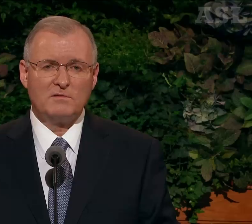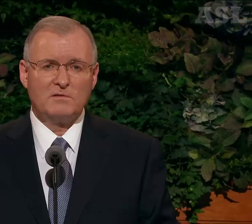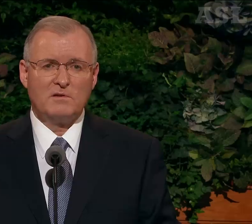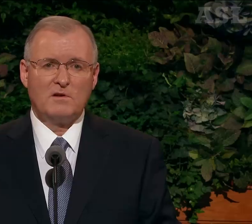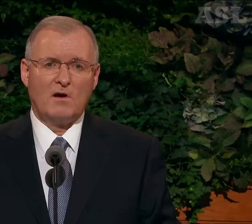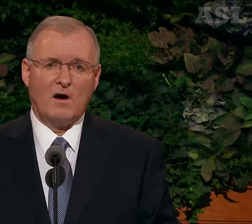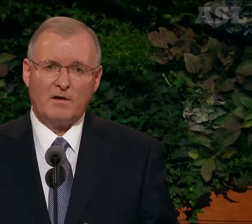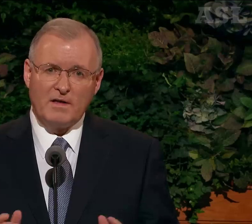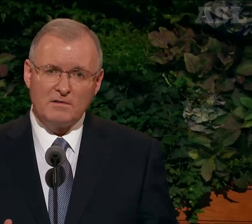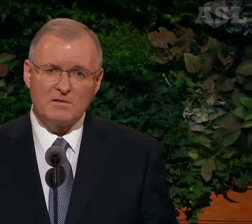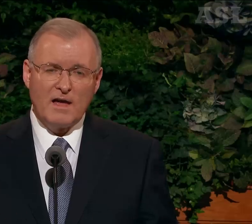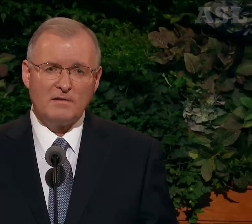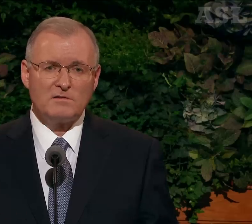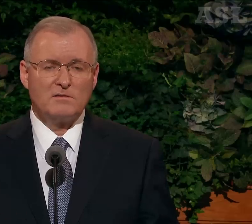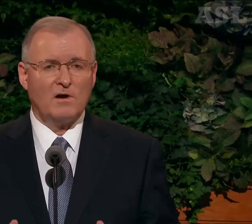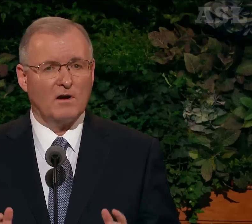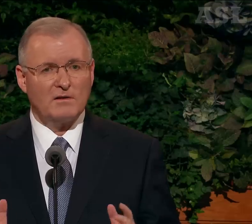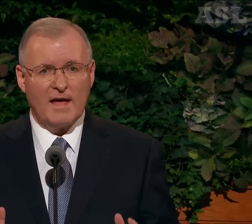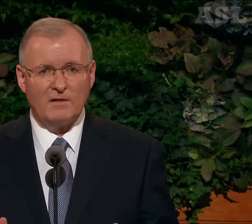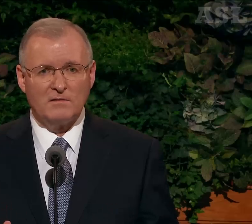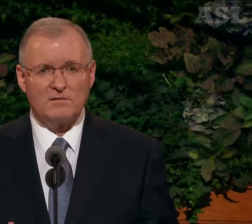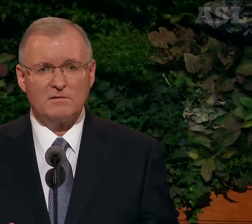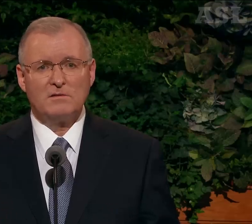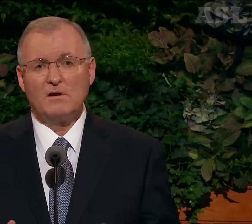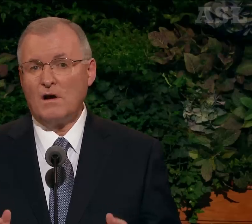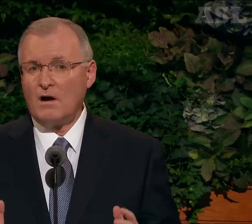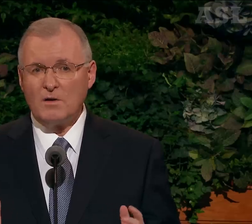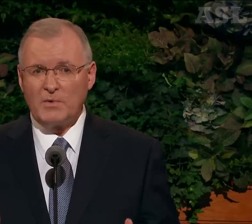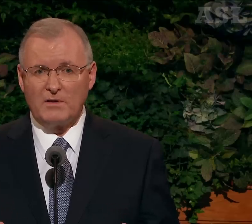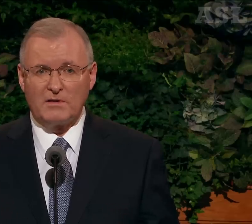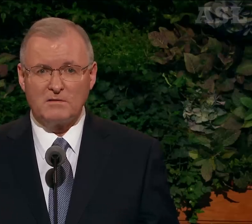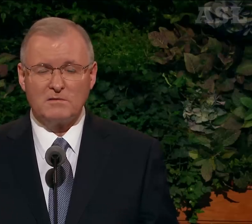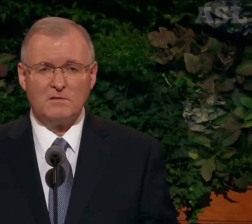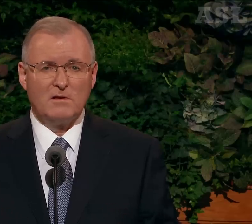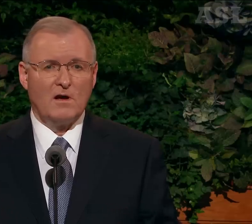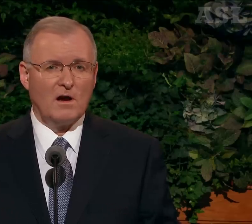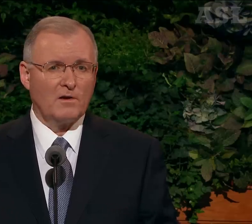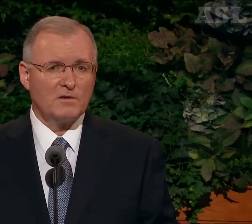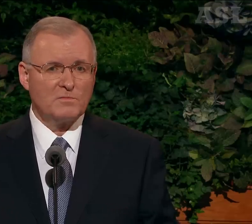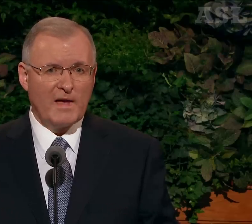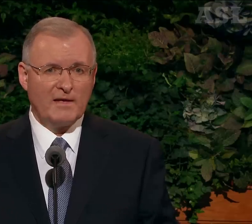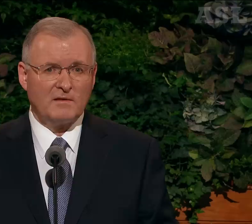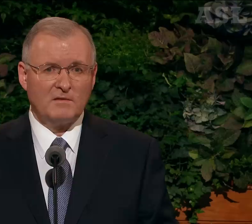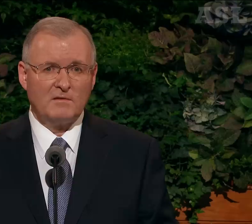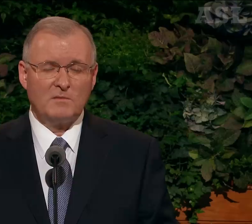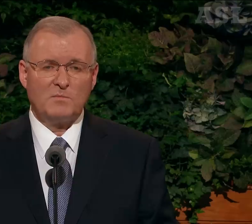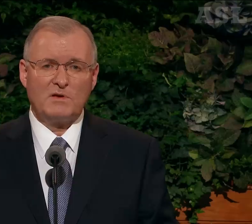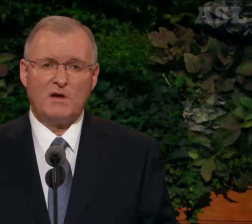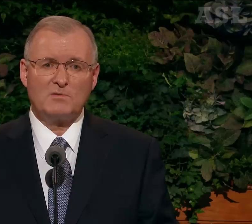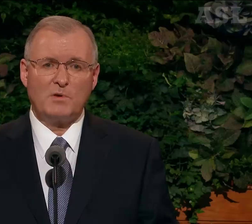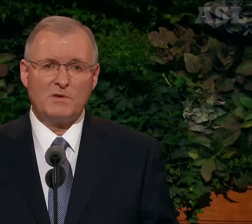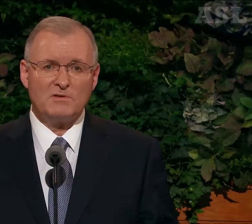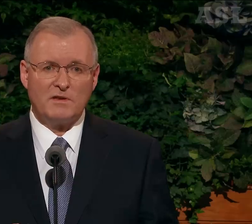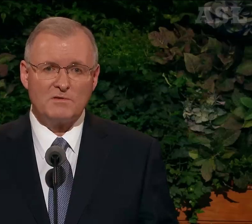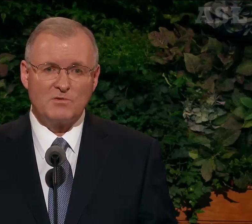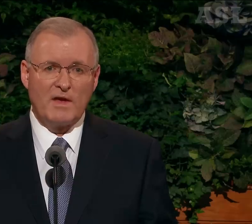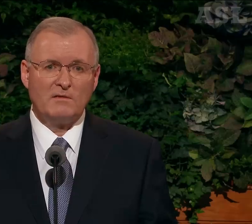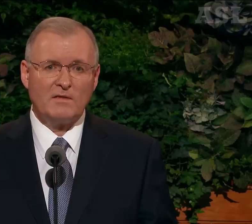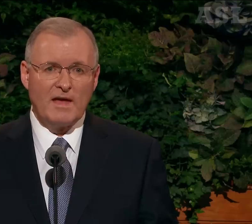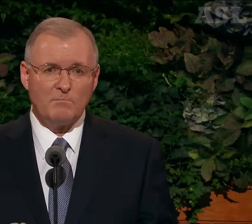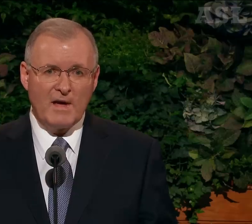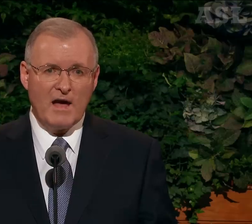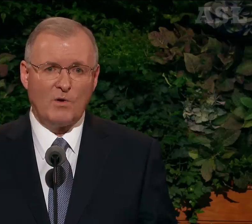WE CAN DO BY OURSELVES.